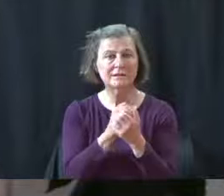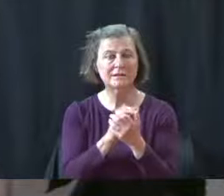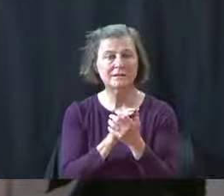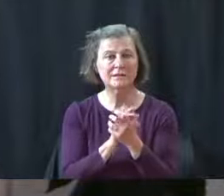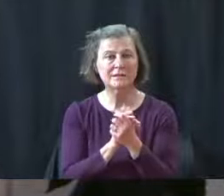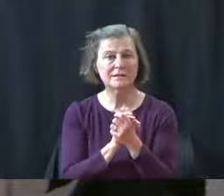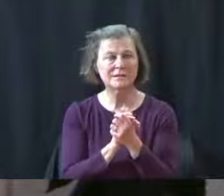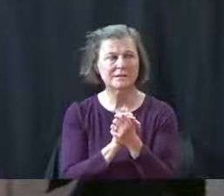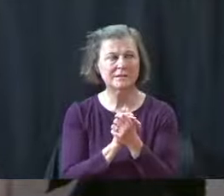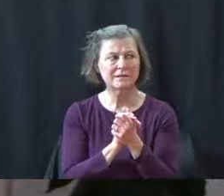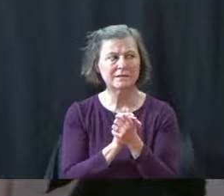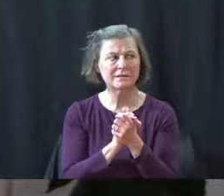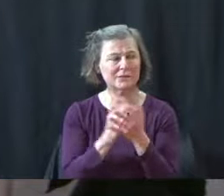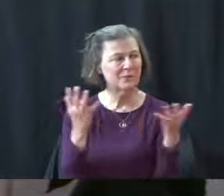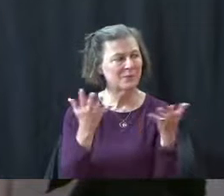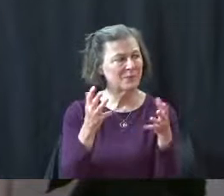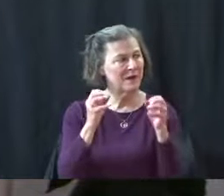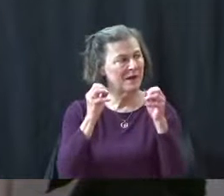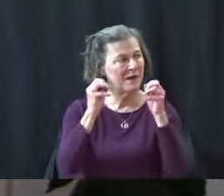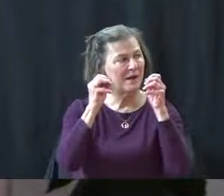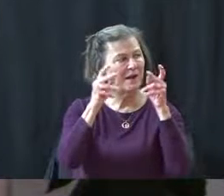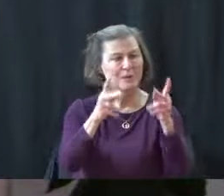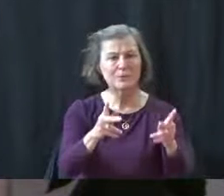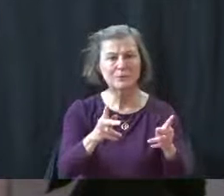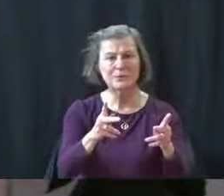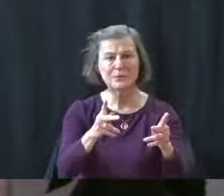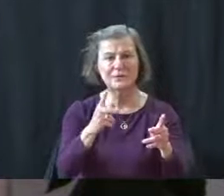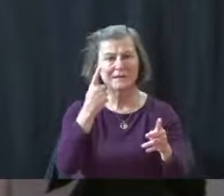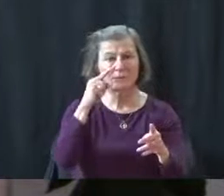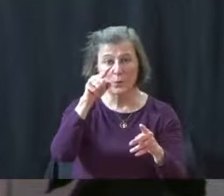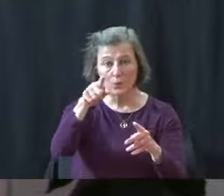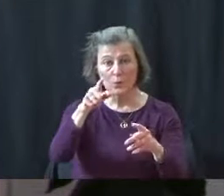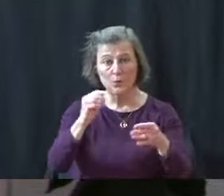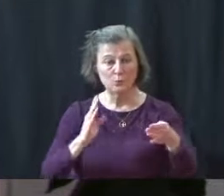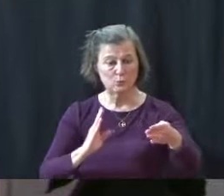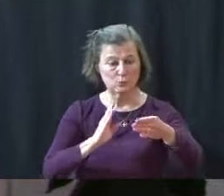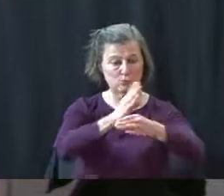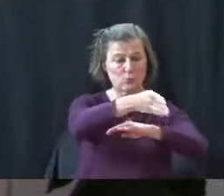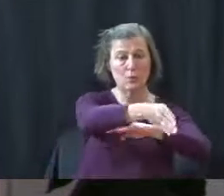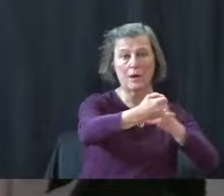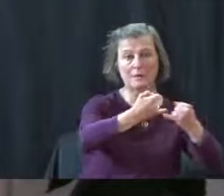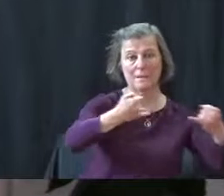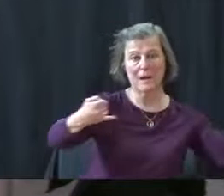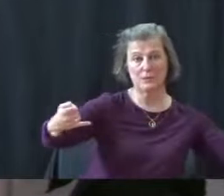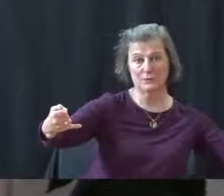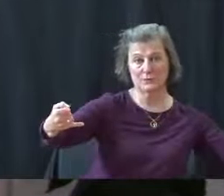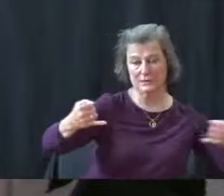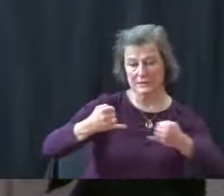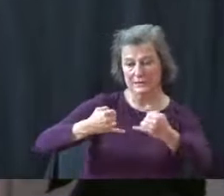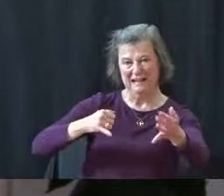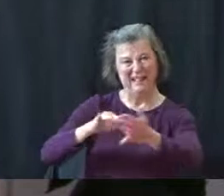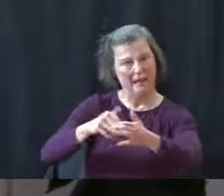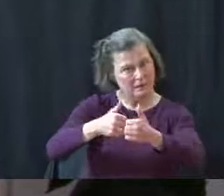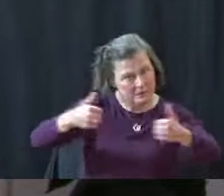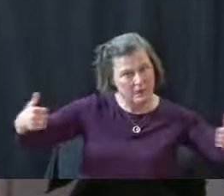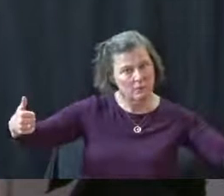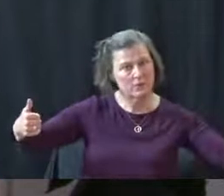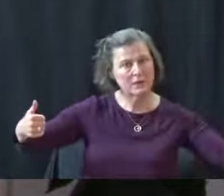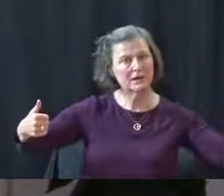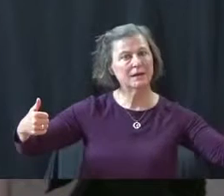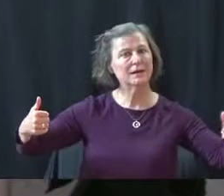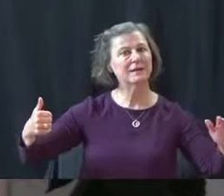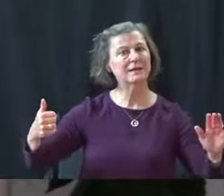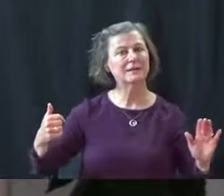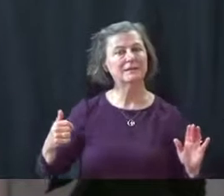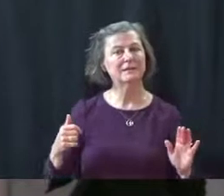What opportunities are there for you to cross boundaries that separate people and affirm